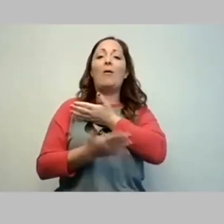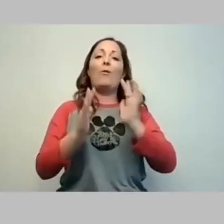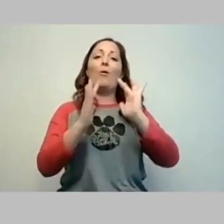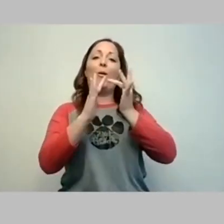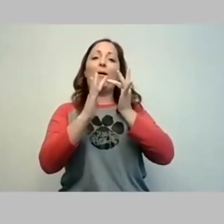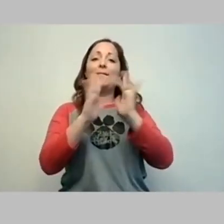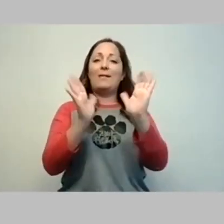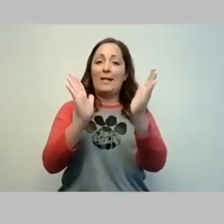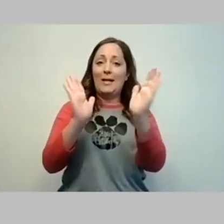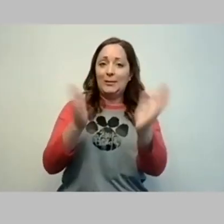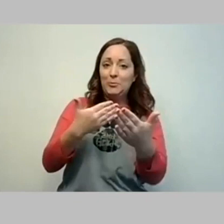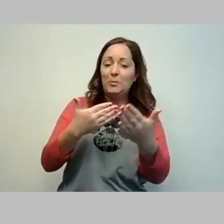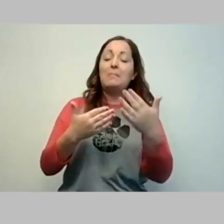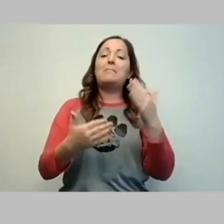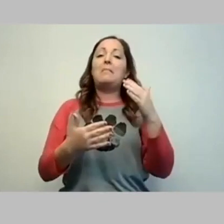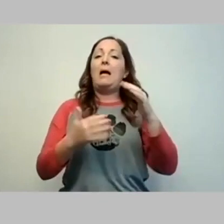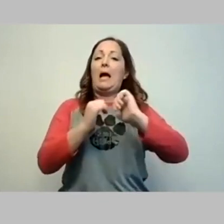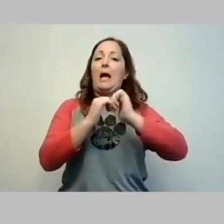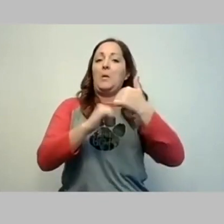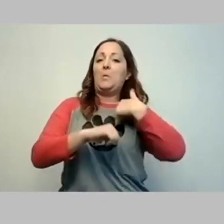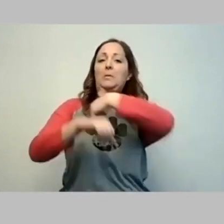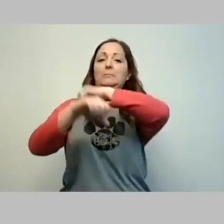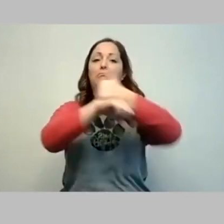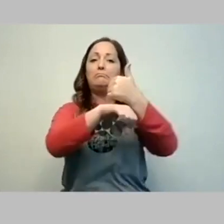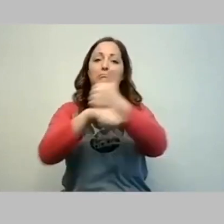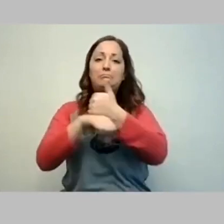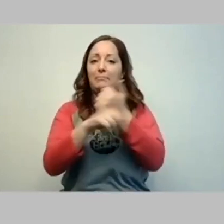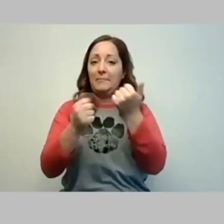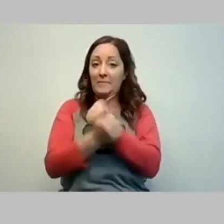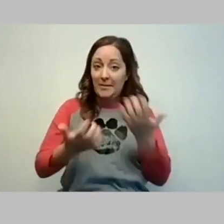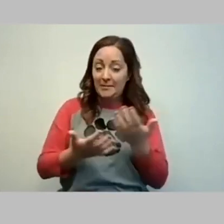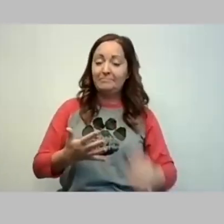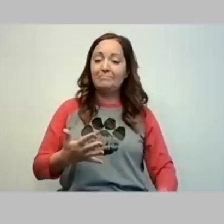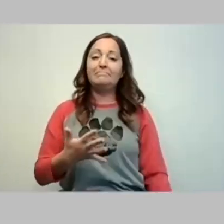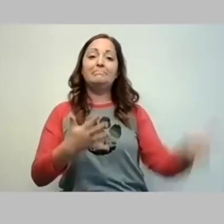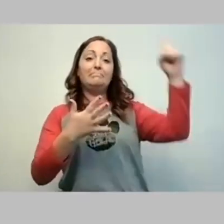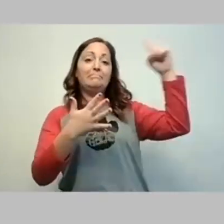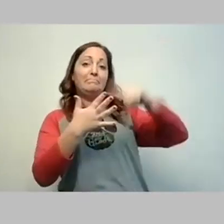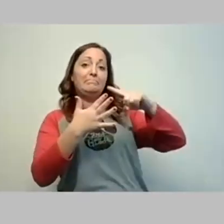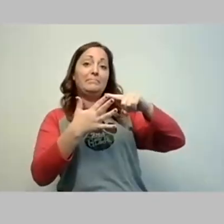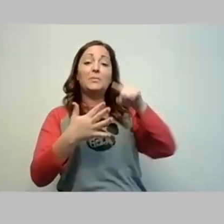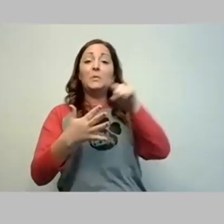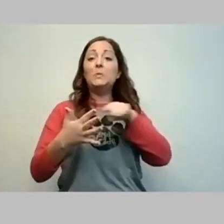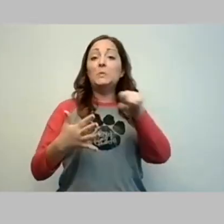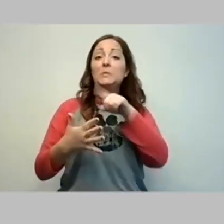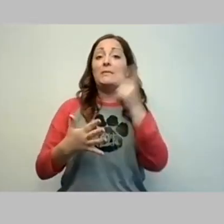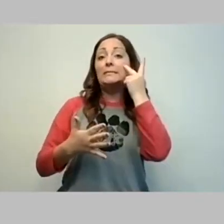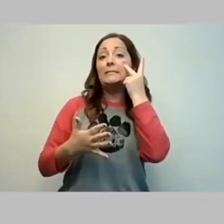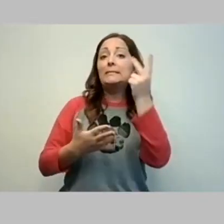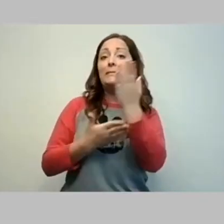First, we'll give you a tour of our digital classroom. We'll describe how everything is set up.